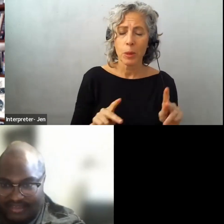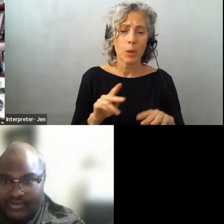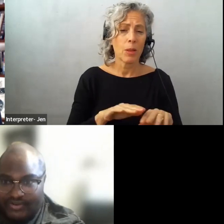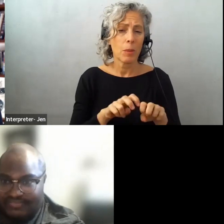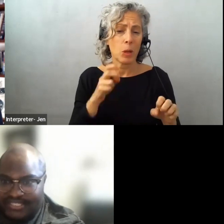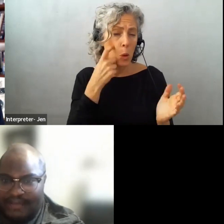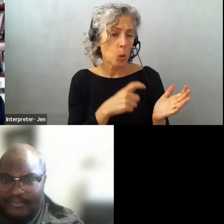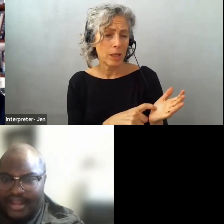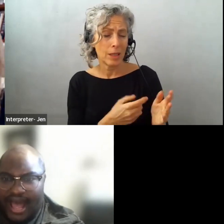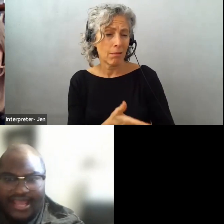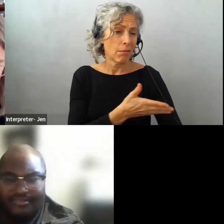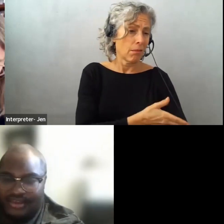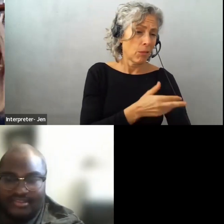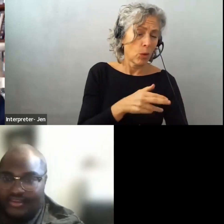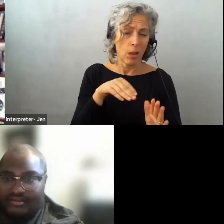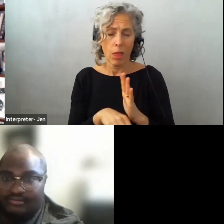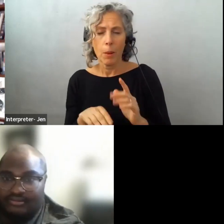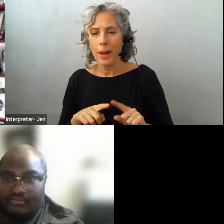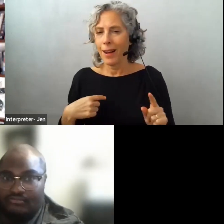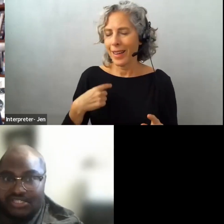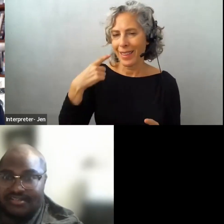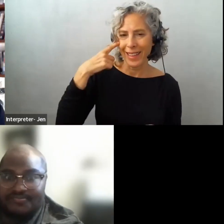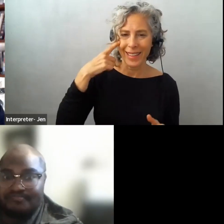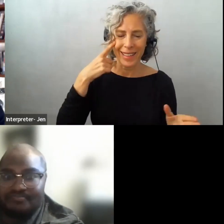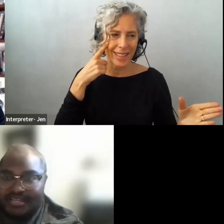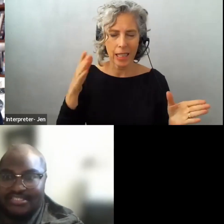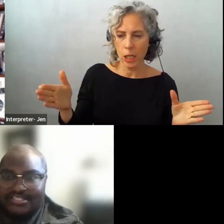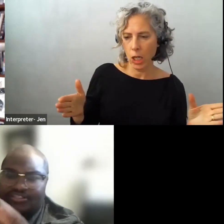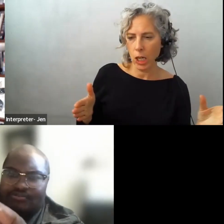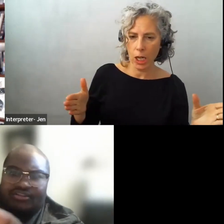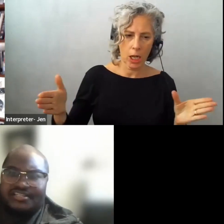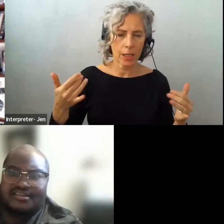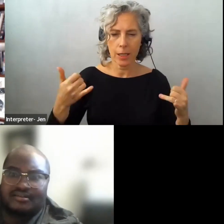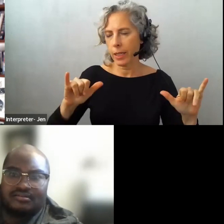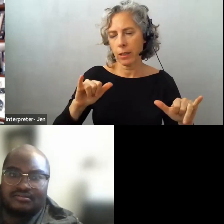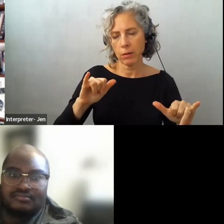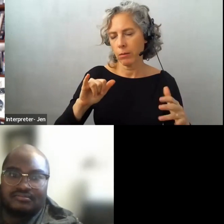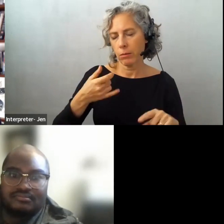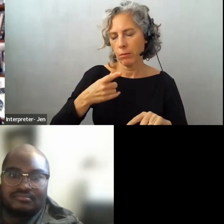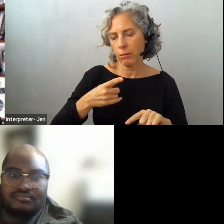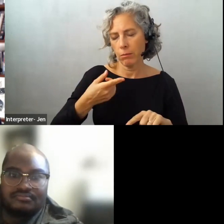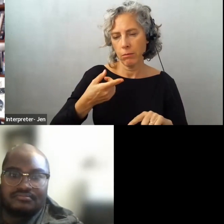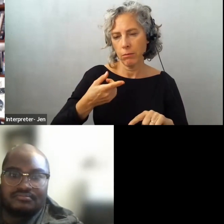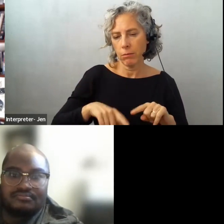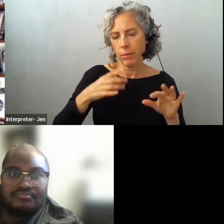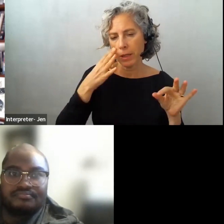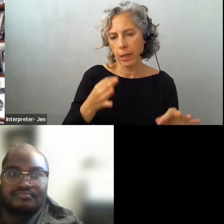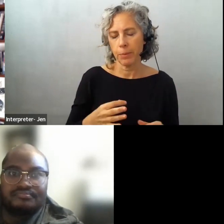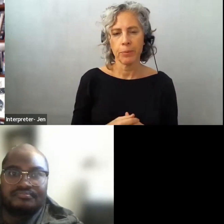may have noticed and things. But I think that we're still it's still too early to tell. Alixe Bonardi: Well, actually fan, you know what, and that's